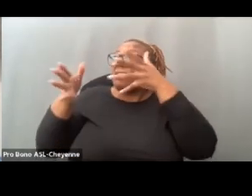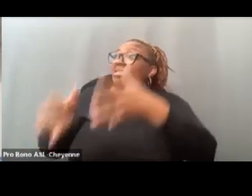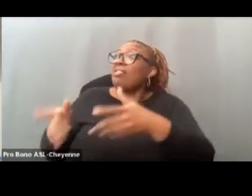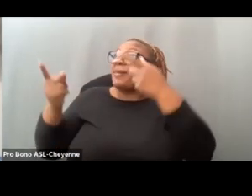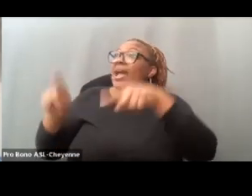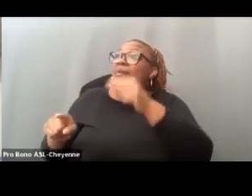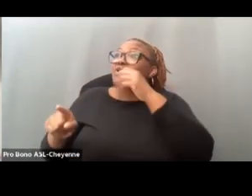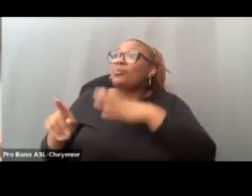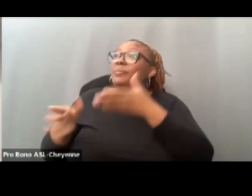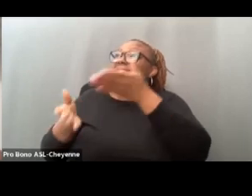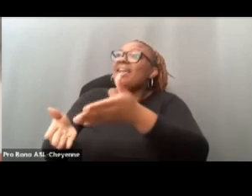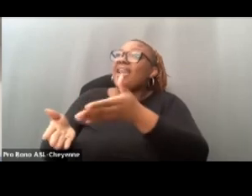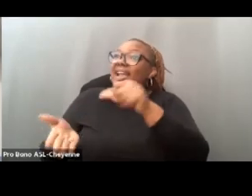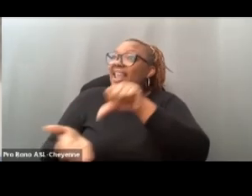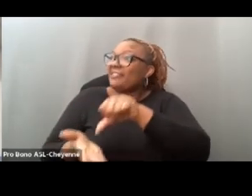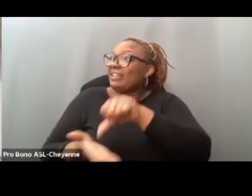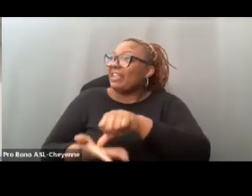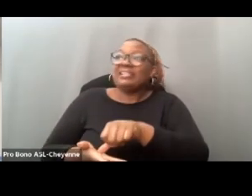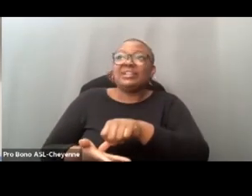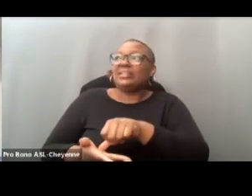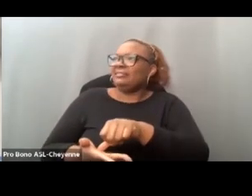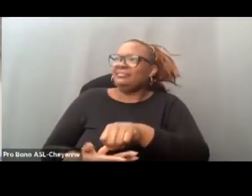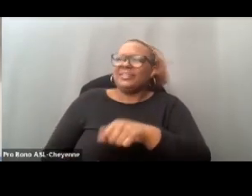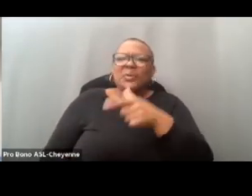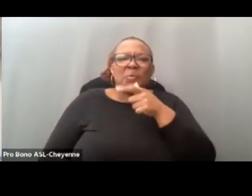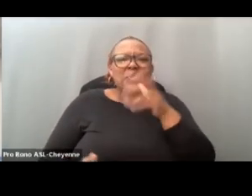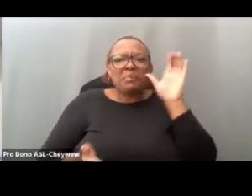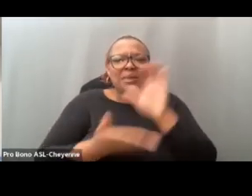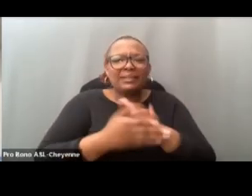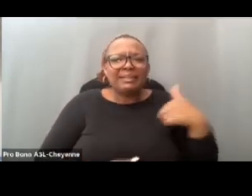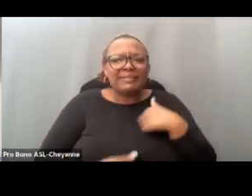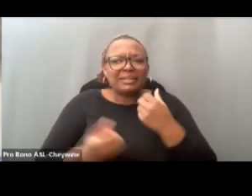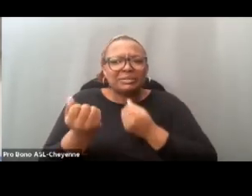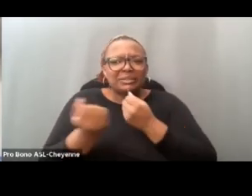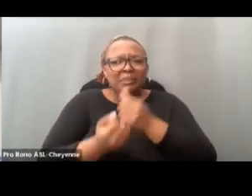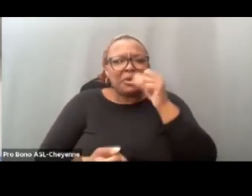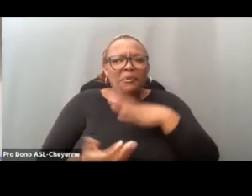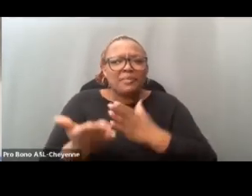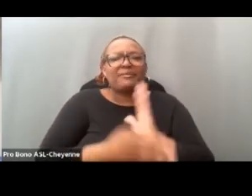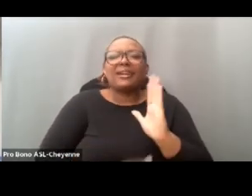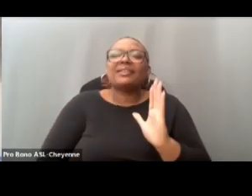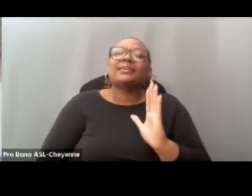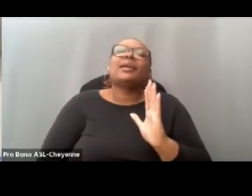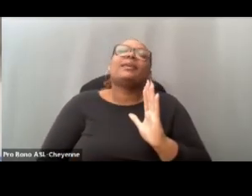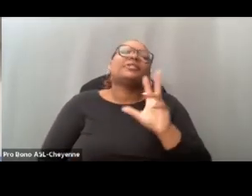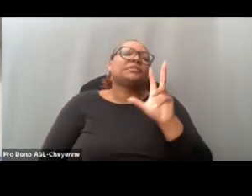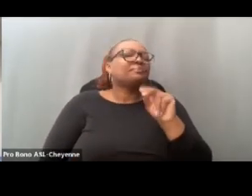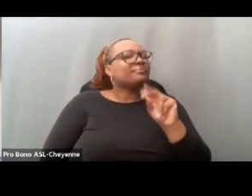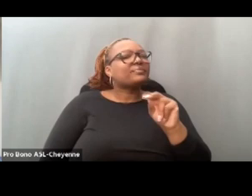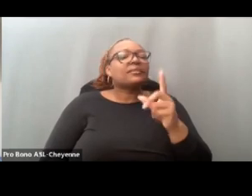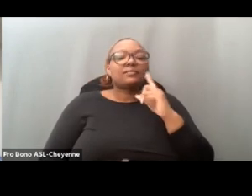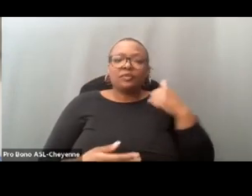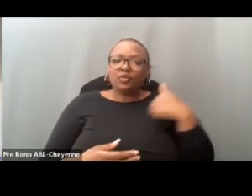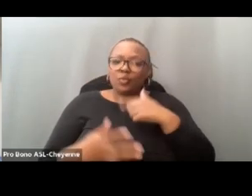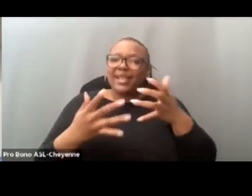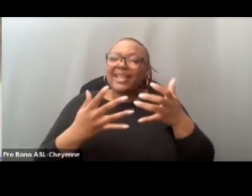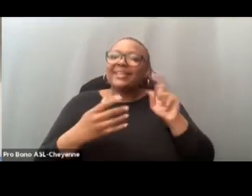I mean, we can say it, but who's gonna believe it? You know, so there are standards of consistency